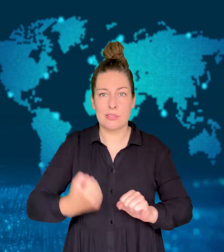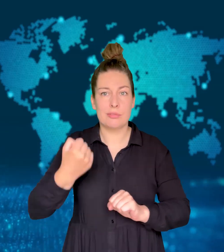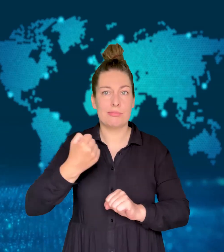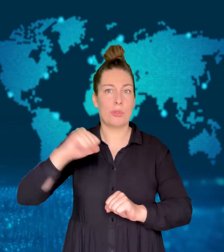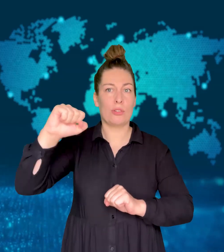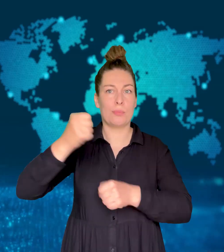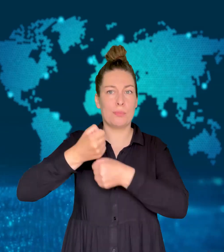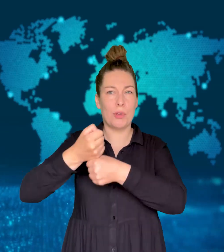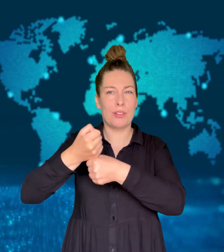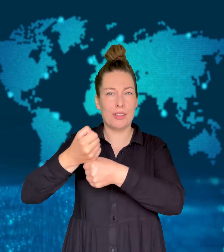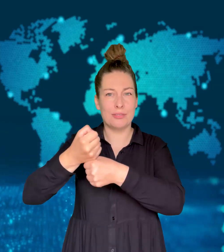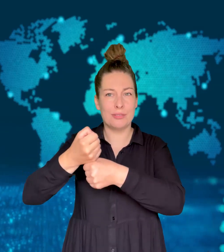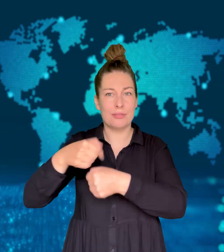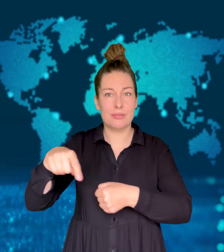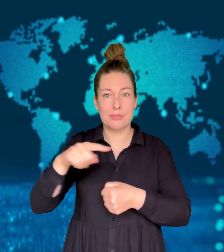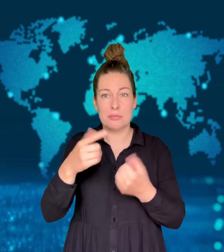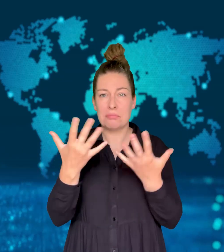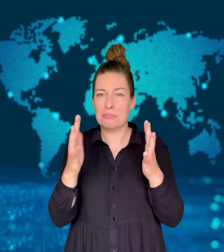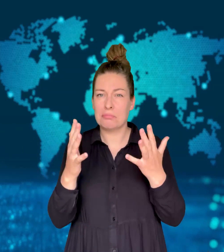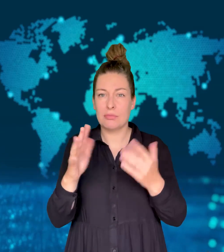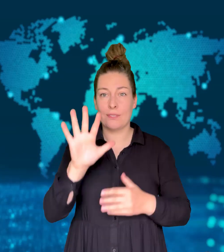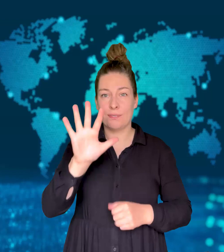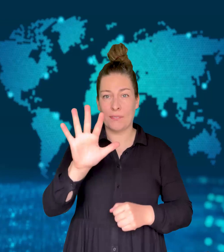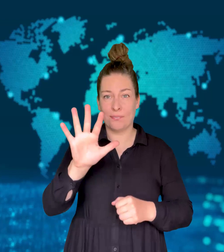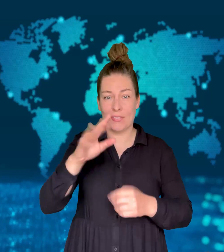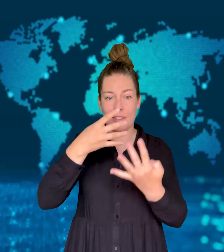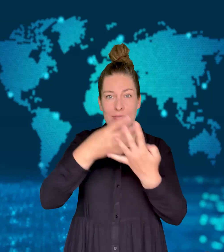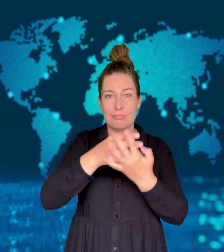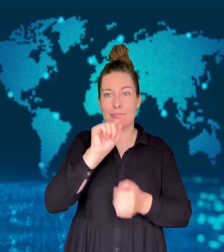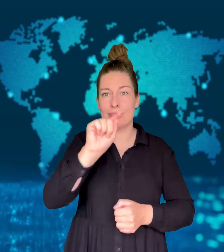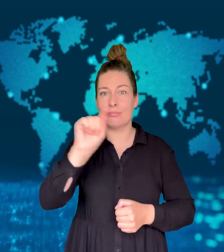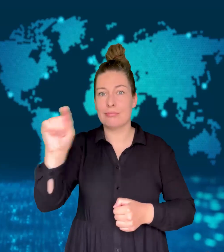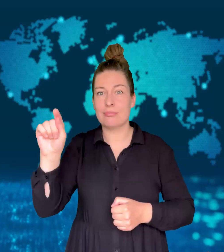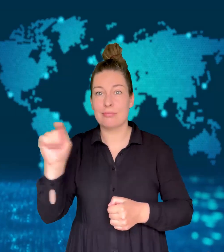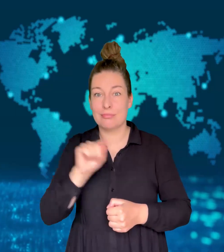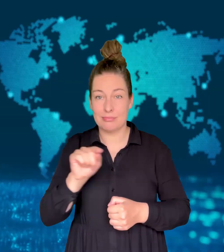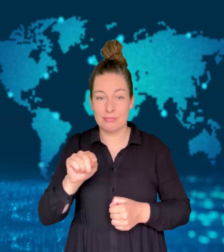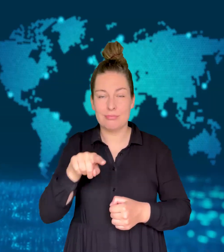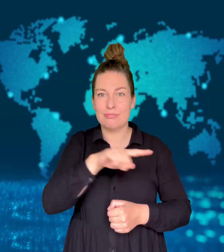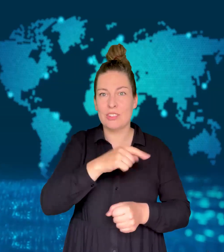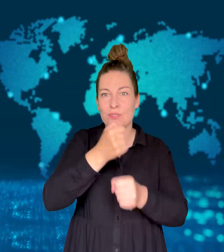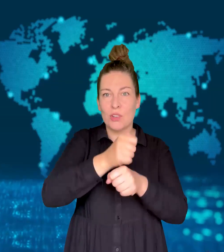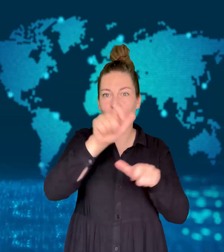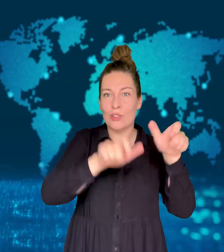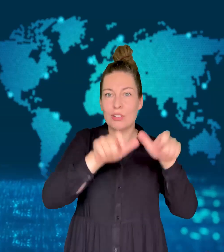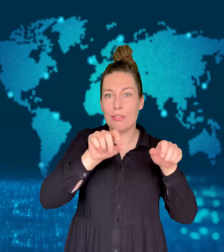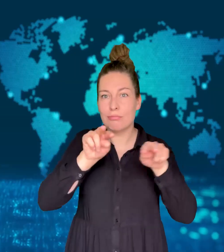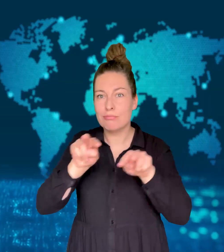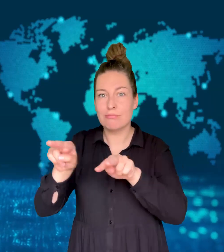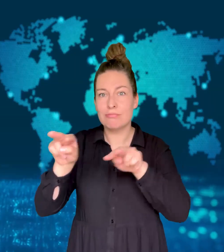In at least five of the jails, guards were held against their will